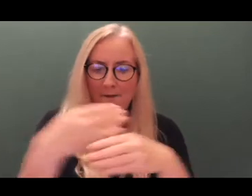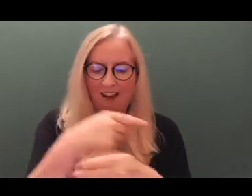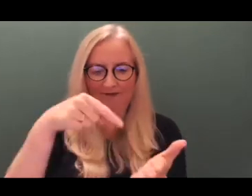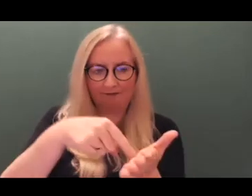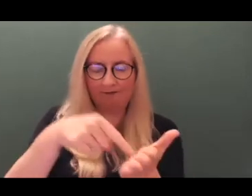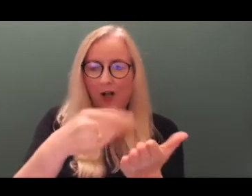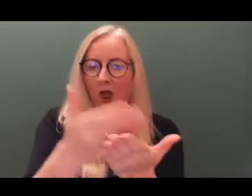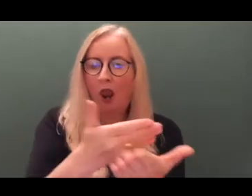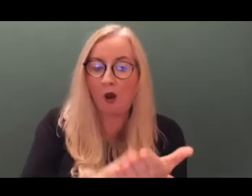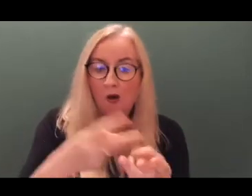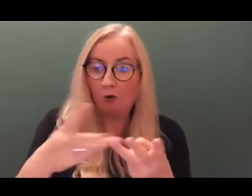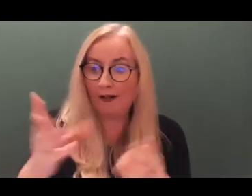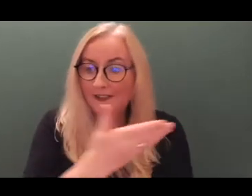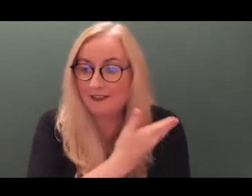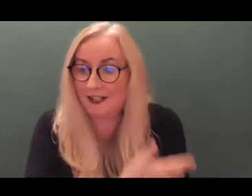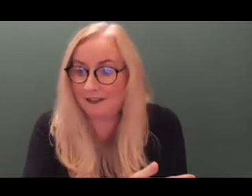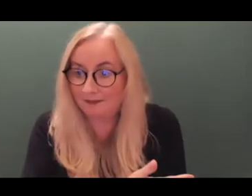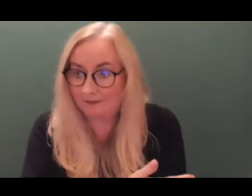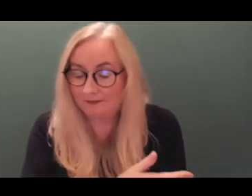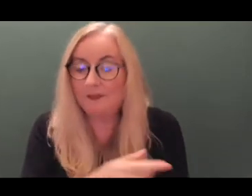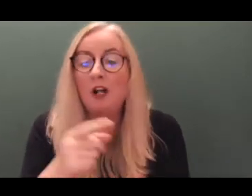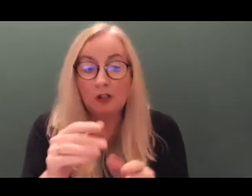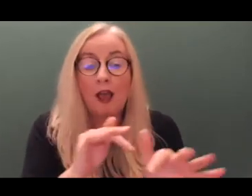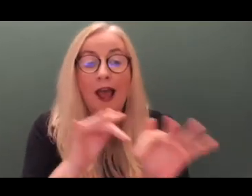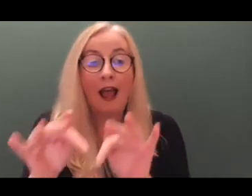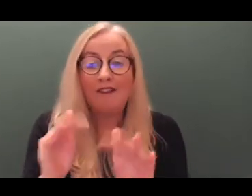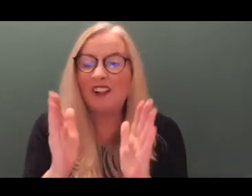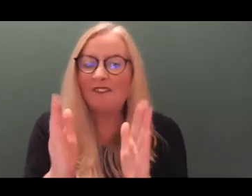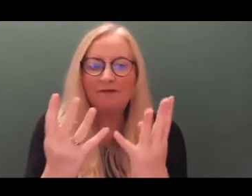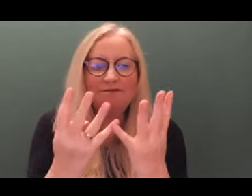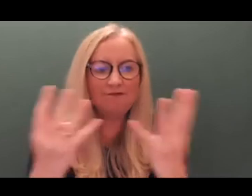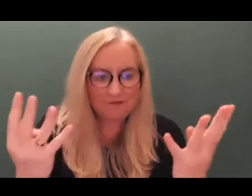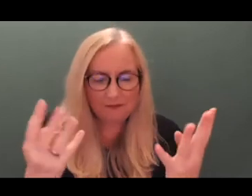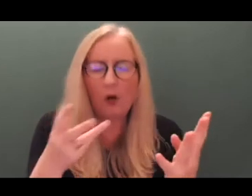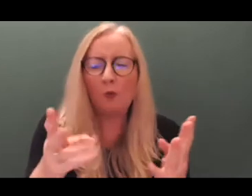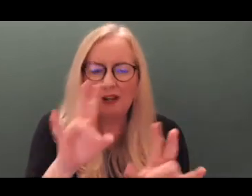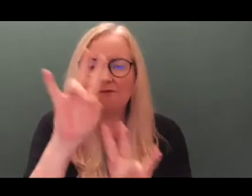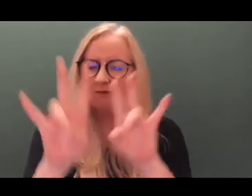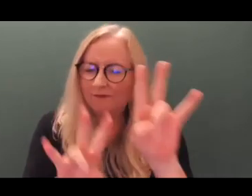commencement, and after that session, there will be a question and answer session, moderated by